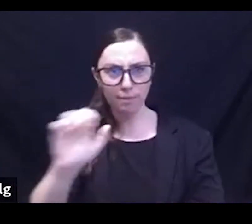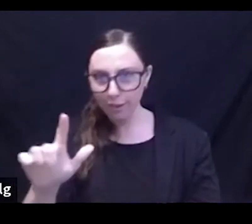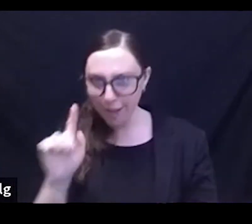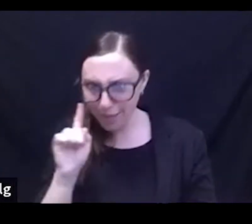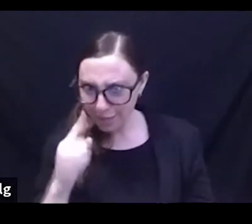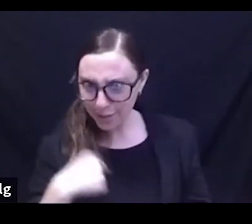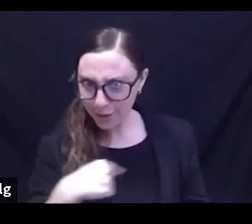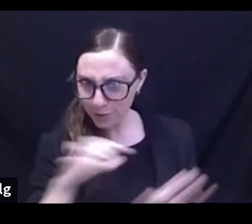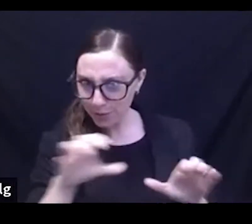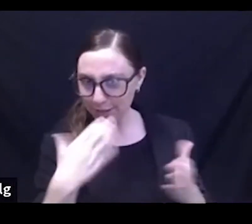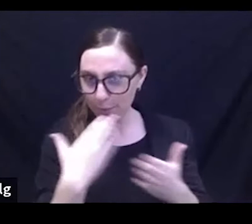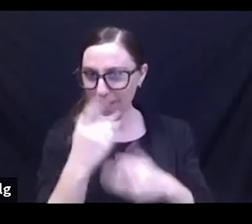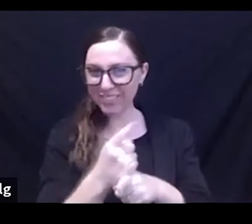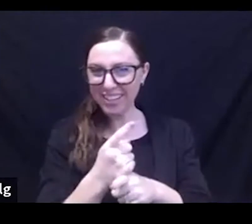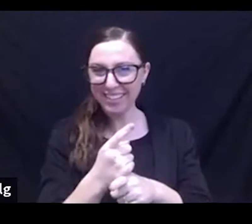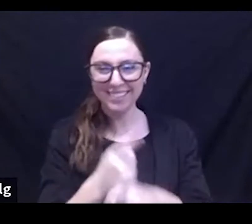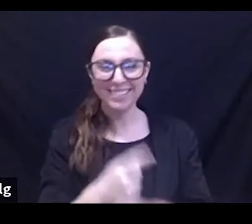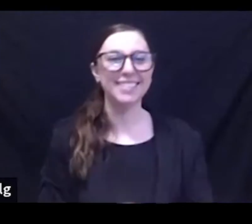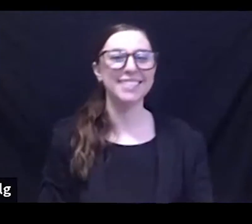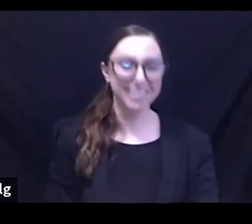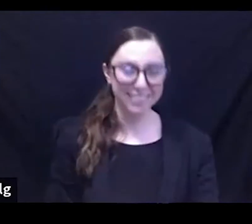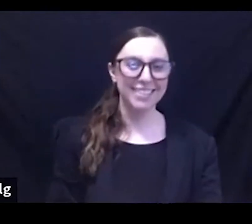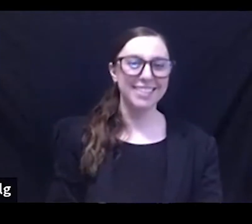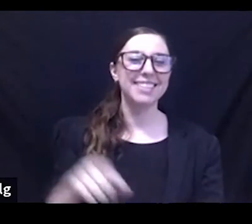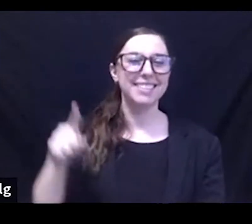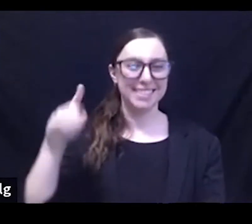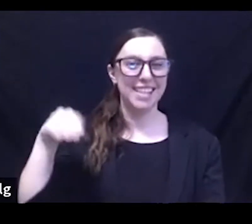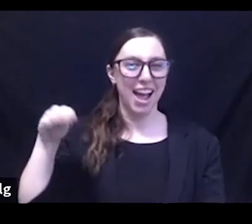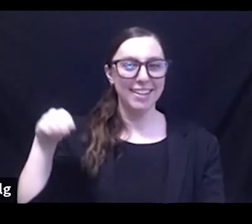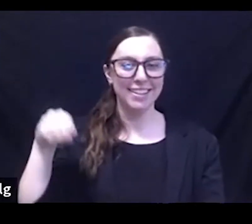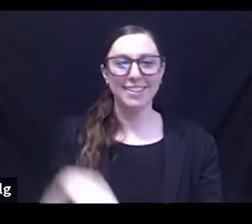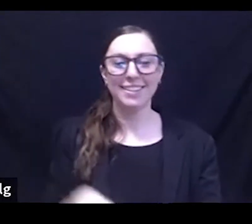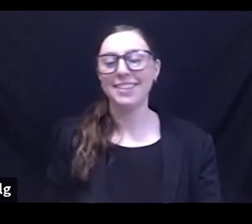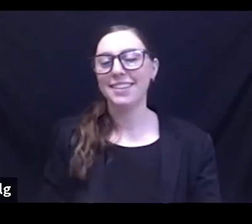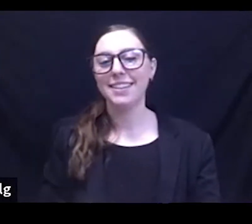pretty well, right? Michael is nodding yes.